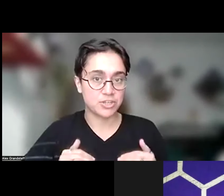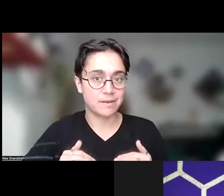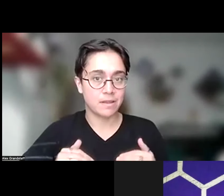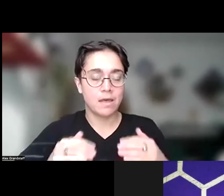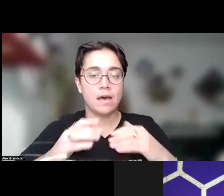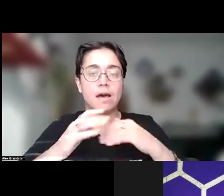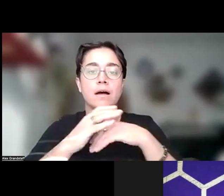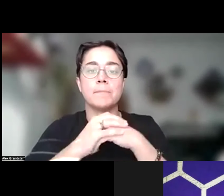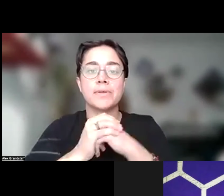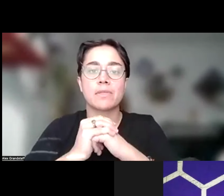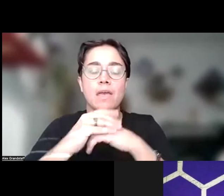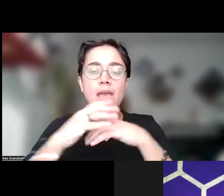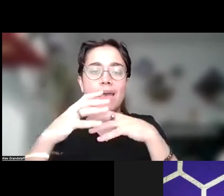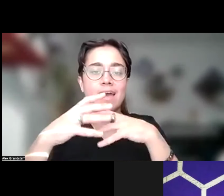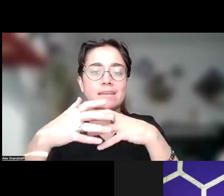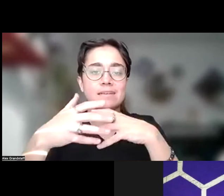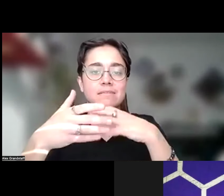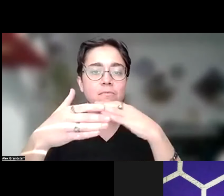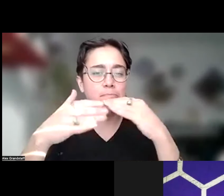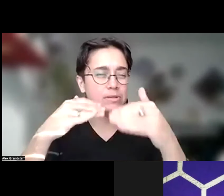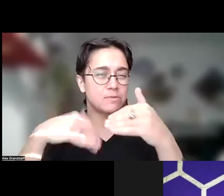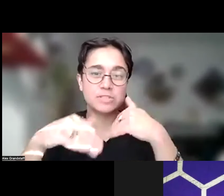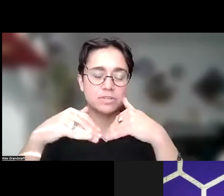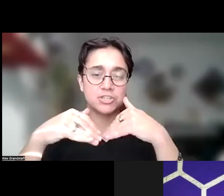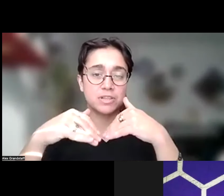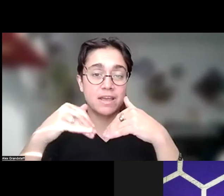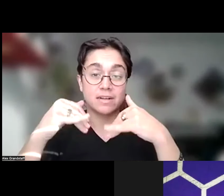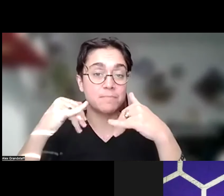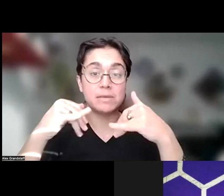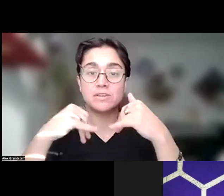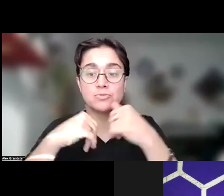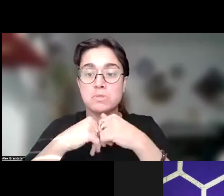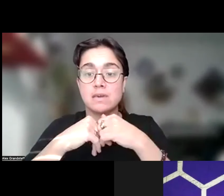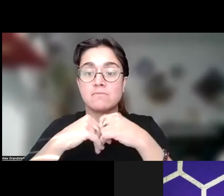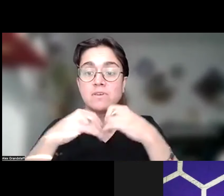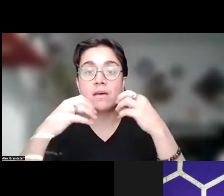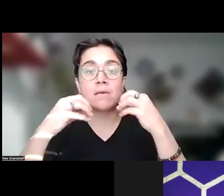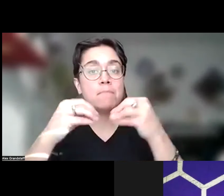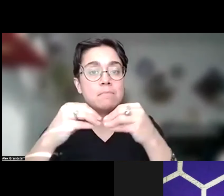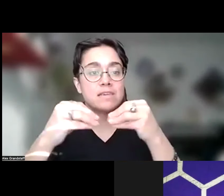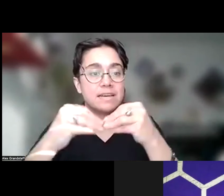about facing police intervention or ICE intervention.